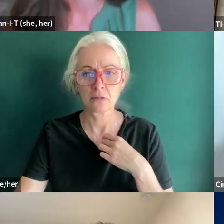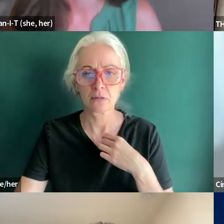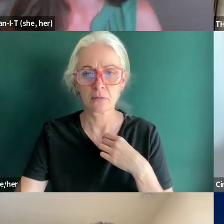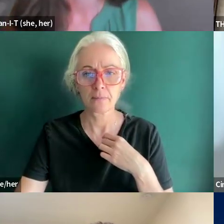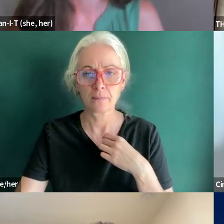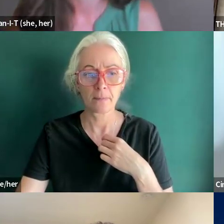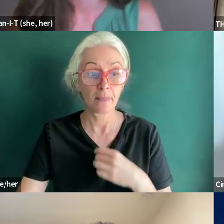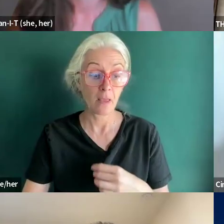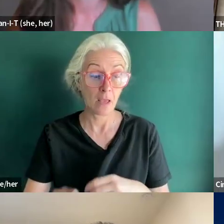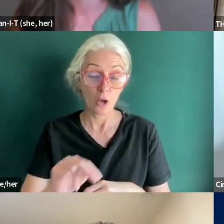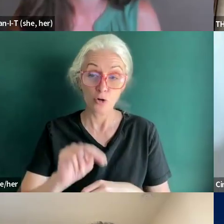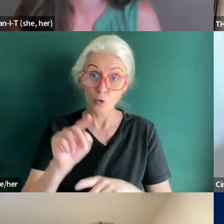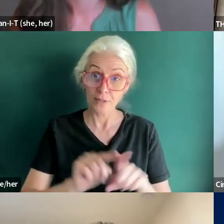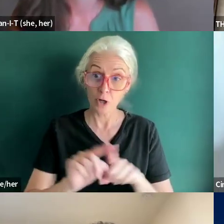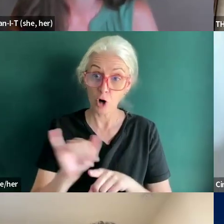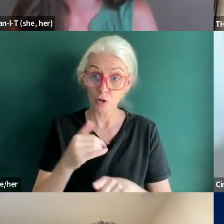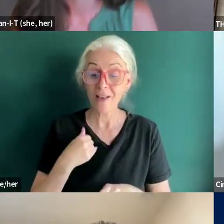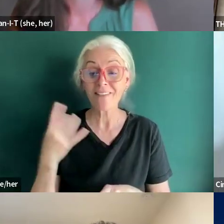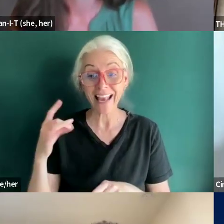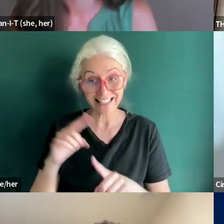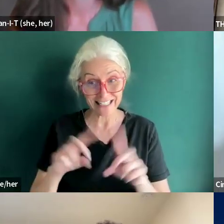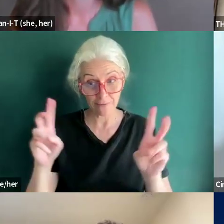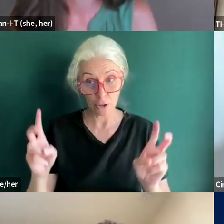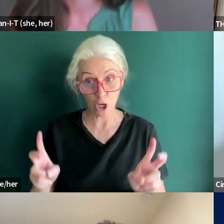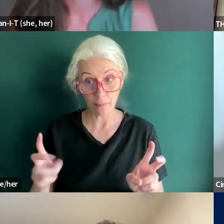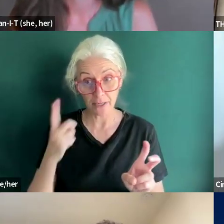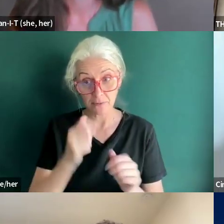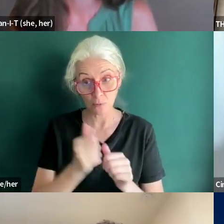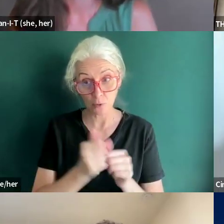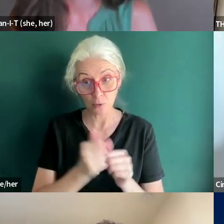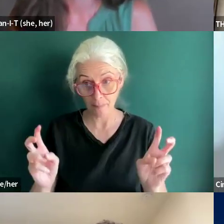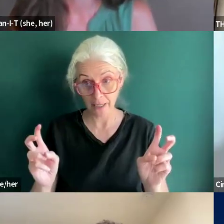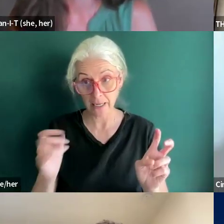And Northstar also so we have 18 different topics, and for each topic, if you if you pass